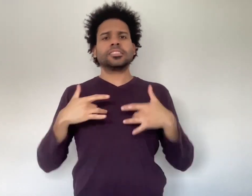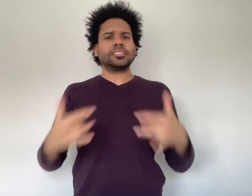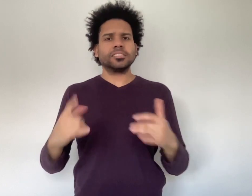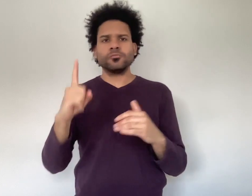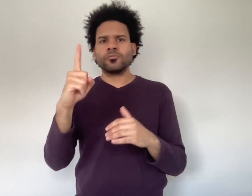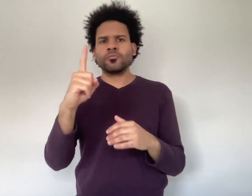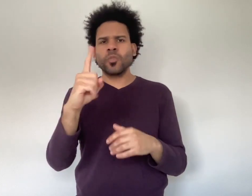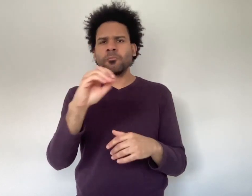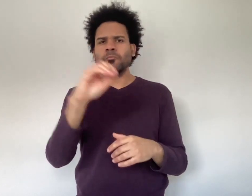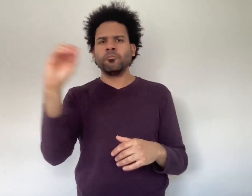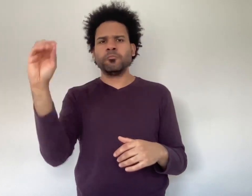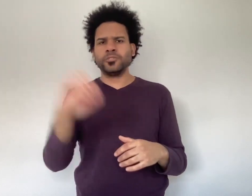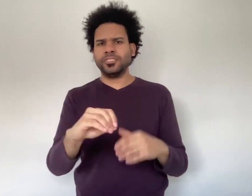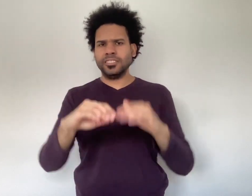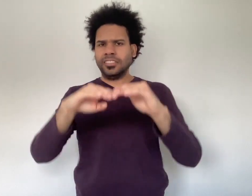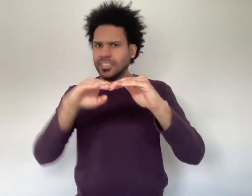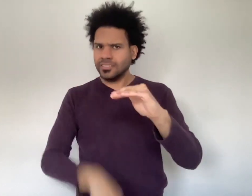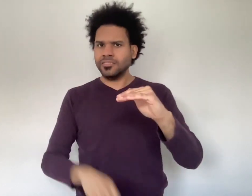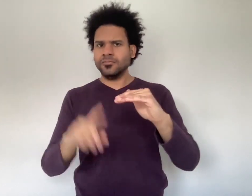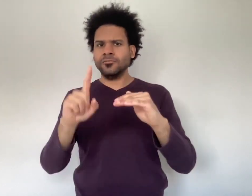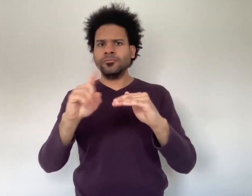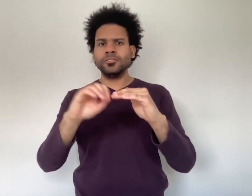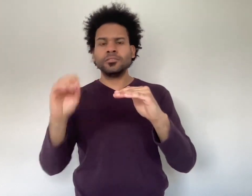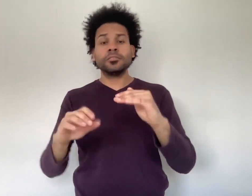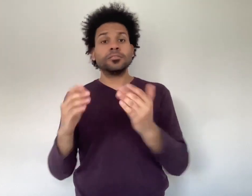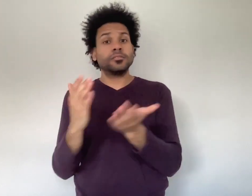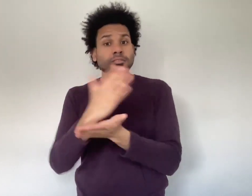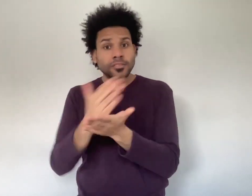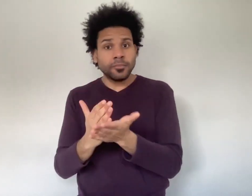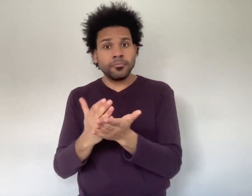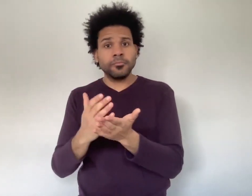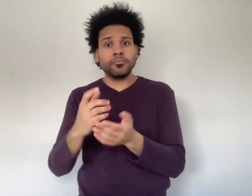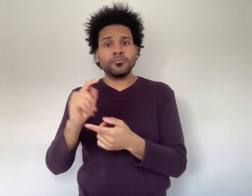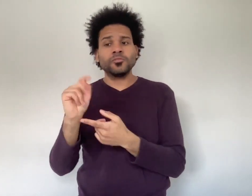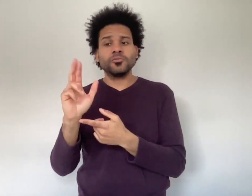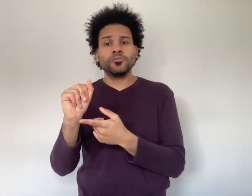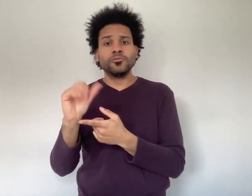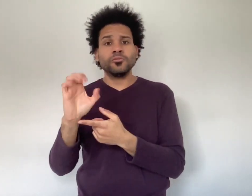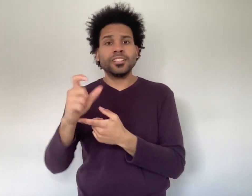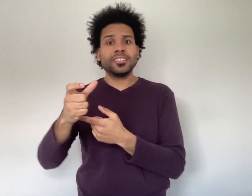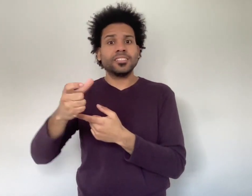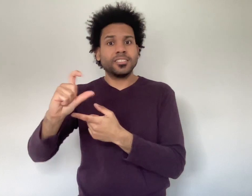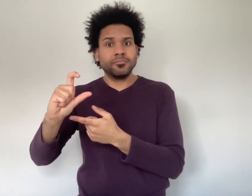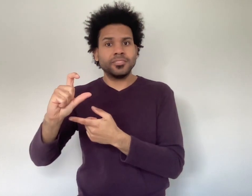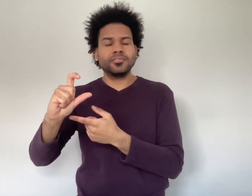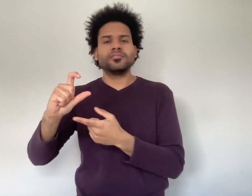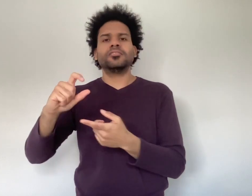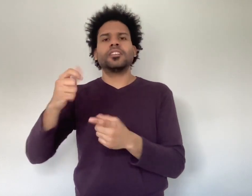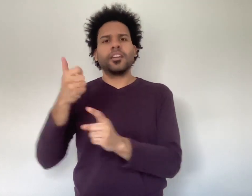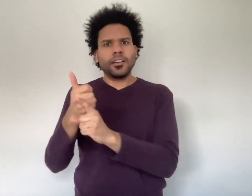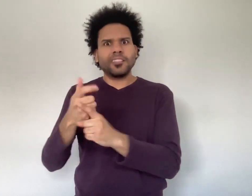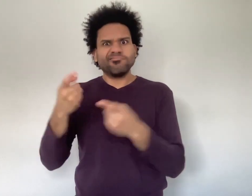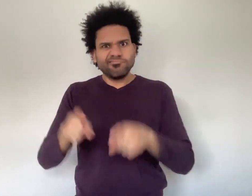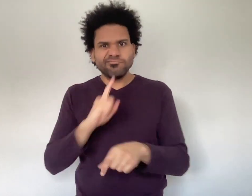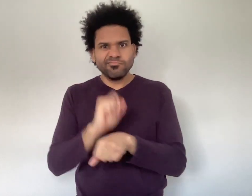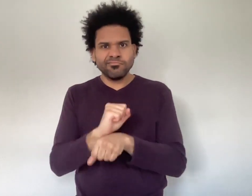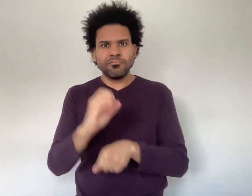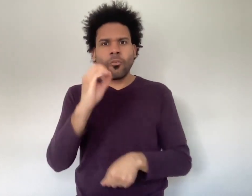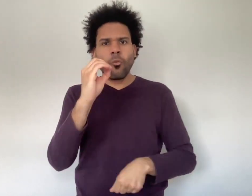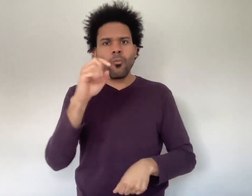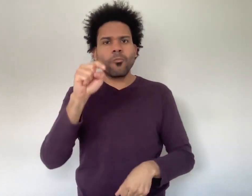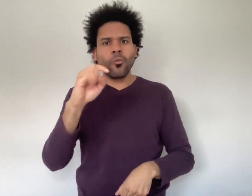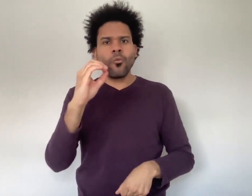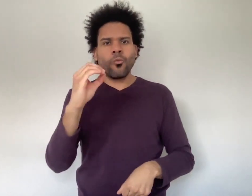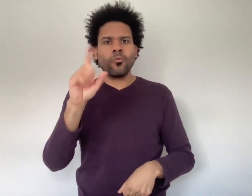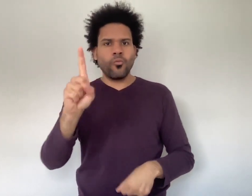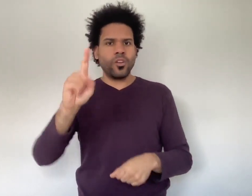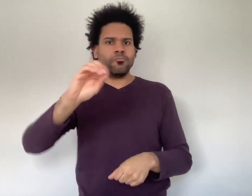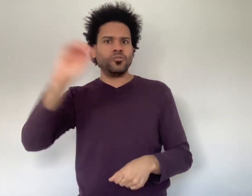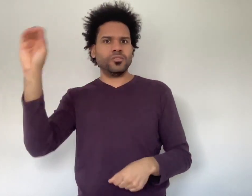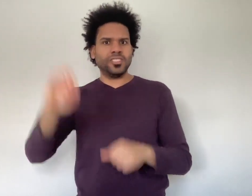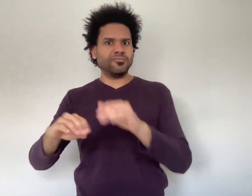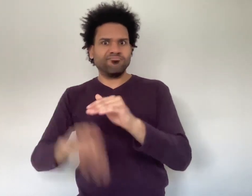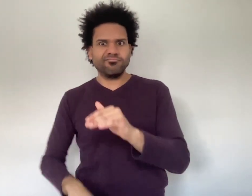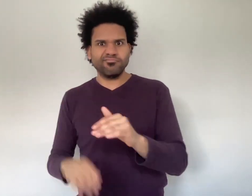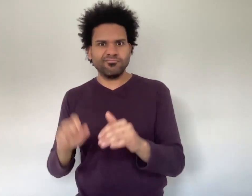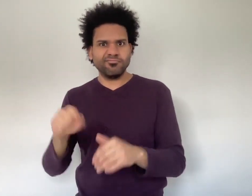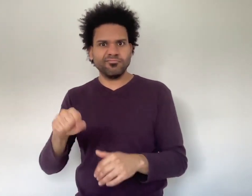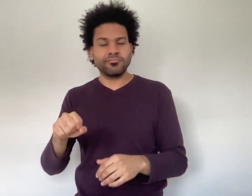It usually is less than 1% concentration, and even some trace elements exist with less than 0.01% concentration .